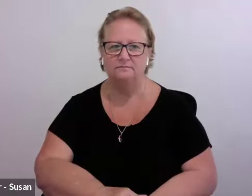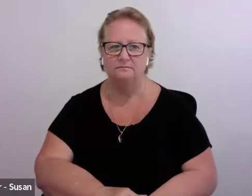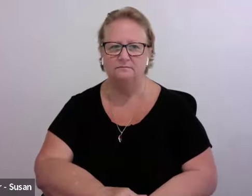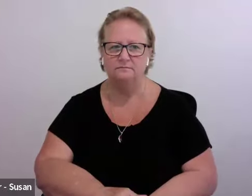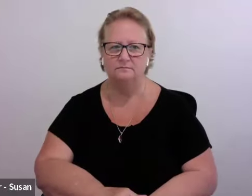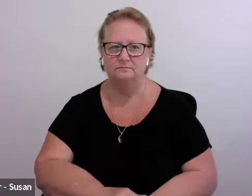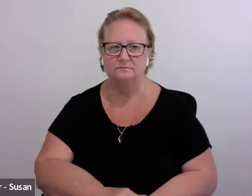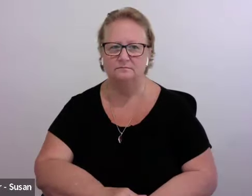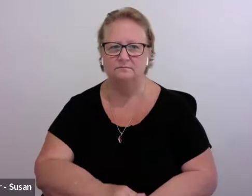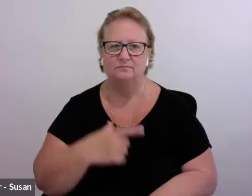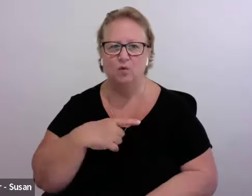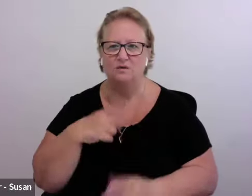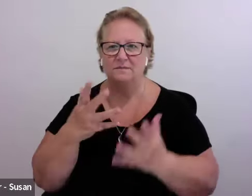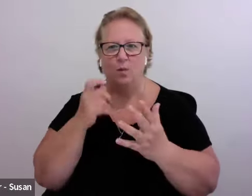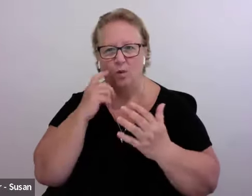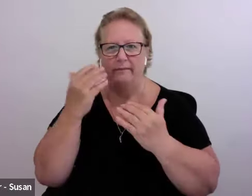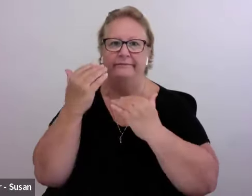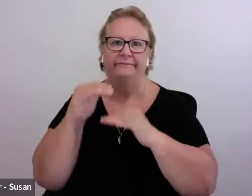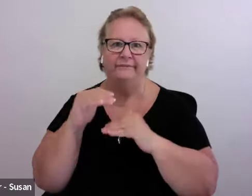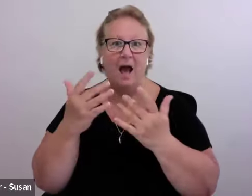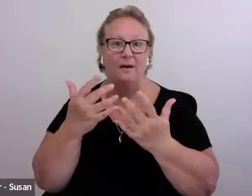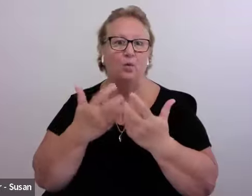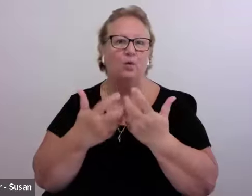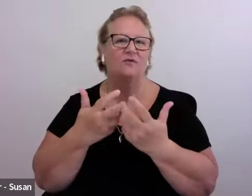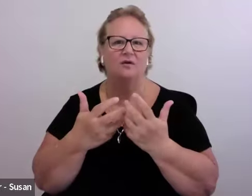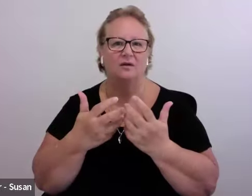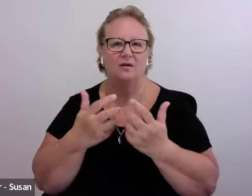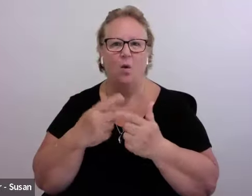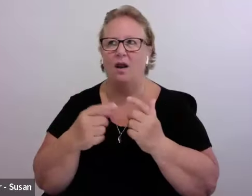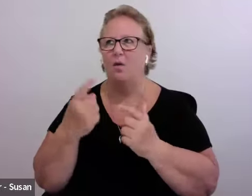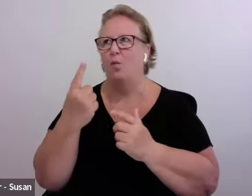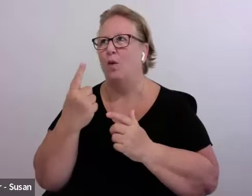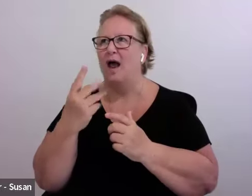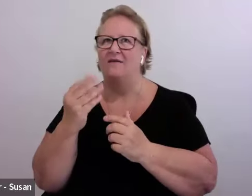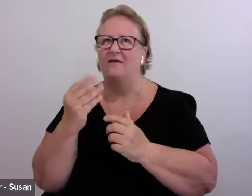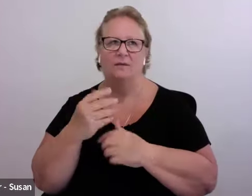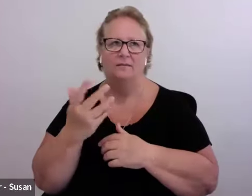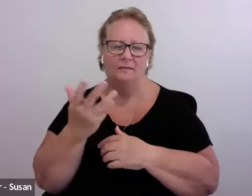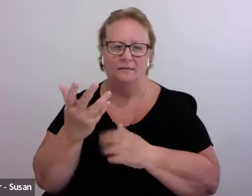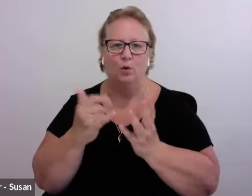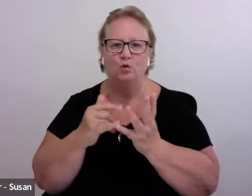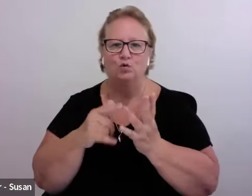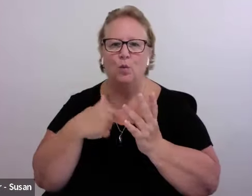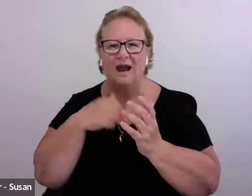the organisation, and we'll clarify that and make sure that that's updated. Because then we would only have how